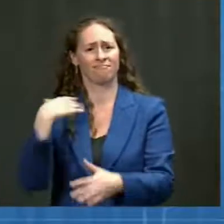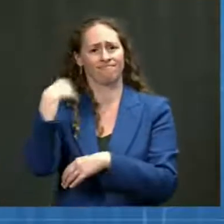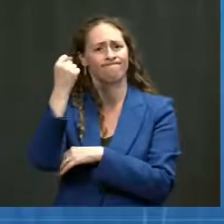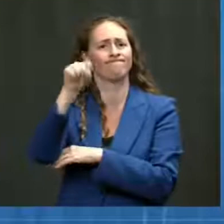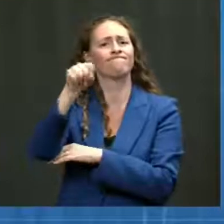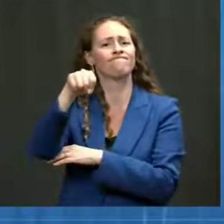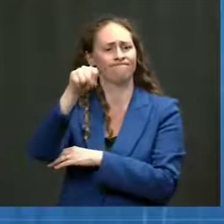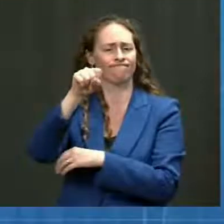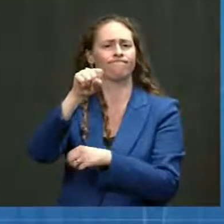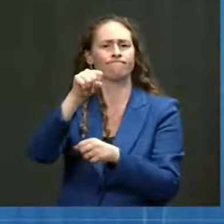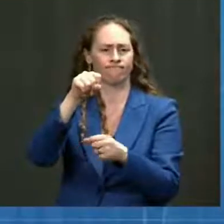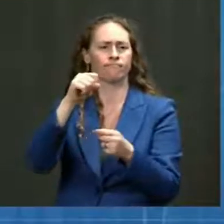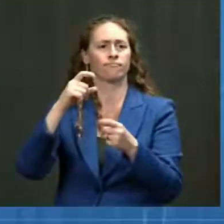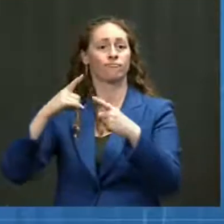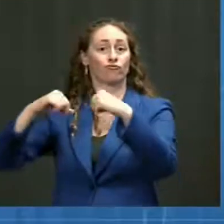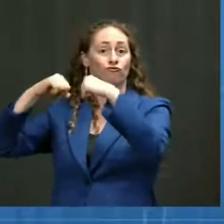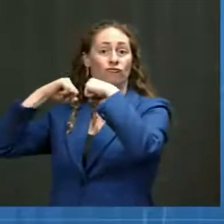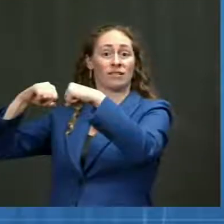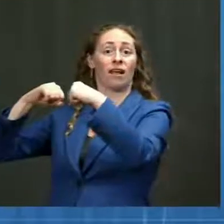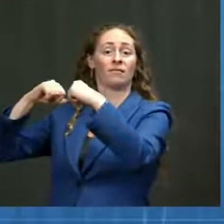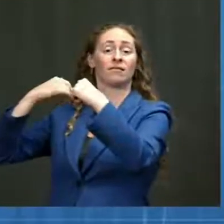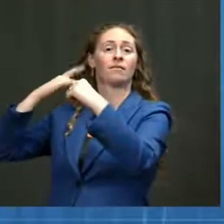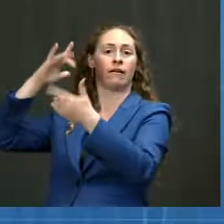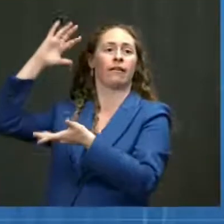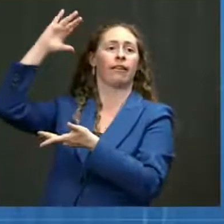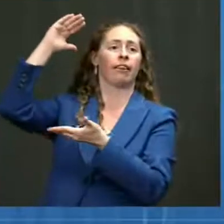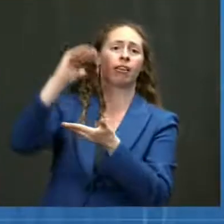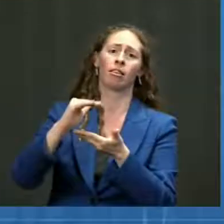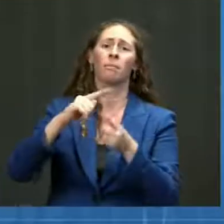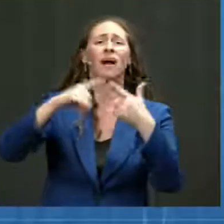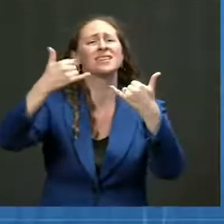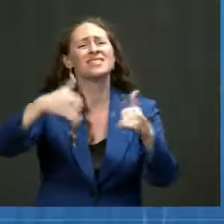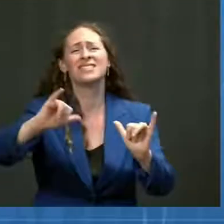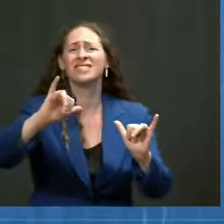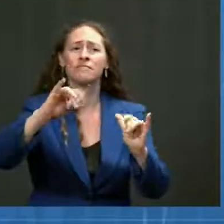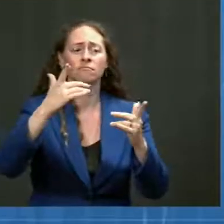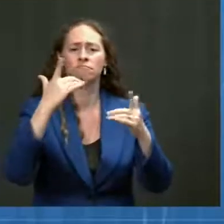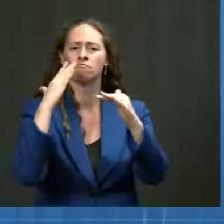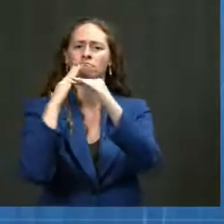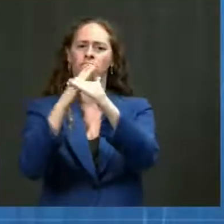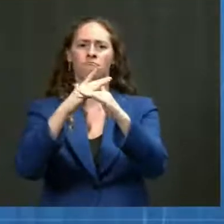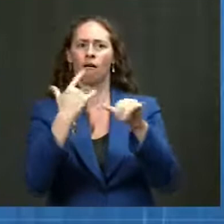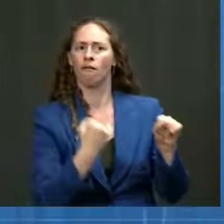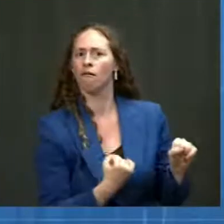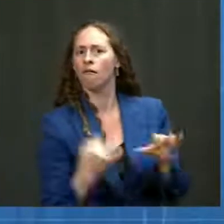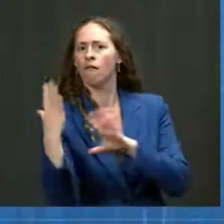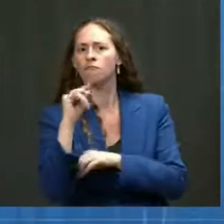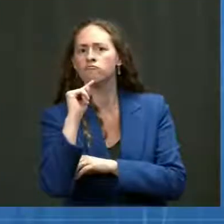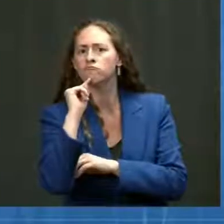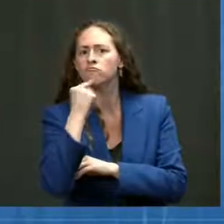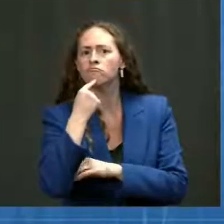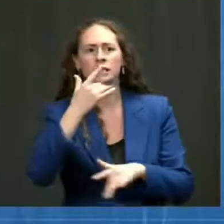CONFIRM WHILE PROTECTION AGAINST INFECTION MAY DECREASE OVER TIME, PROTECTION AGAINST SEVERE DISEASE AND